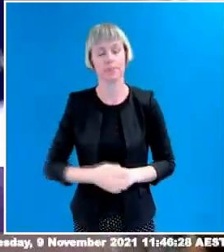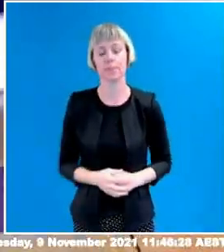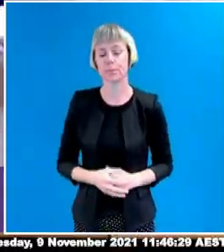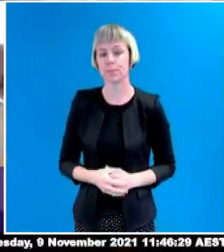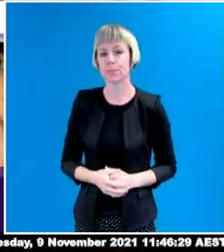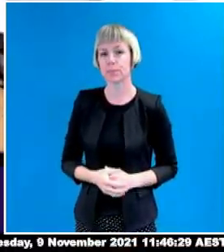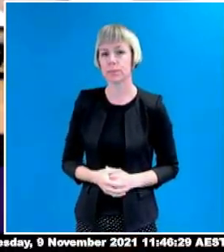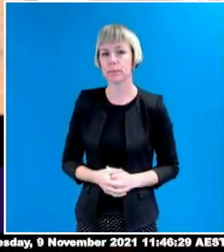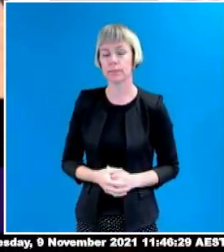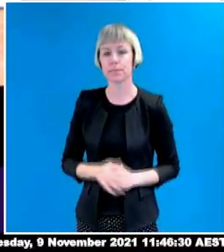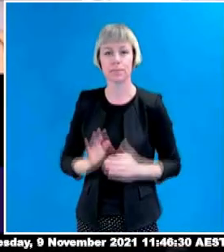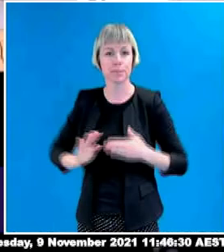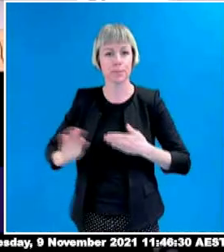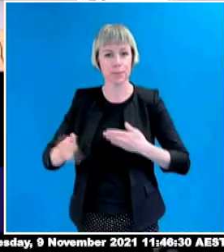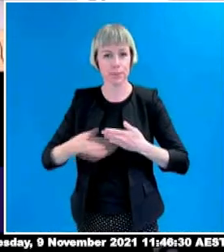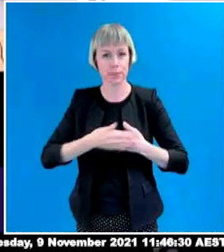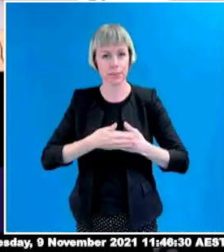The Royal Commission is adjourned.